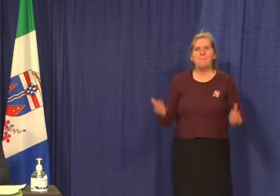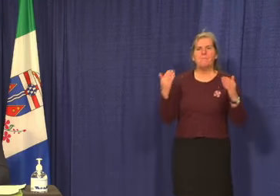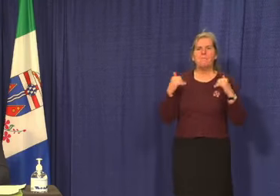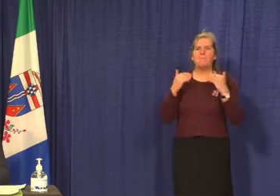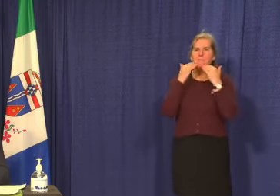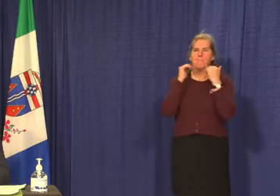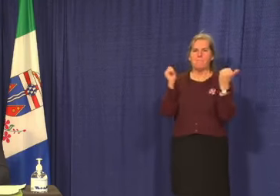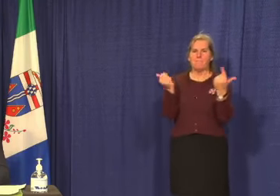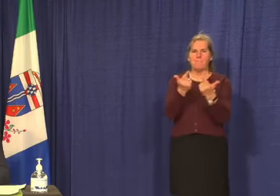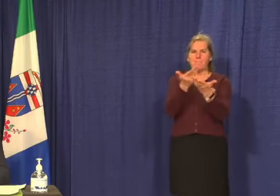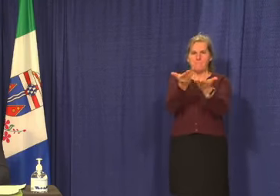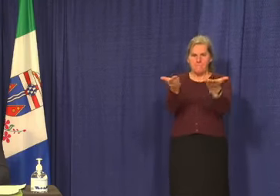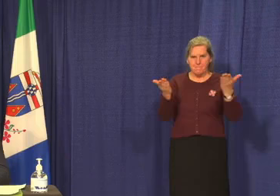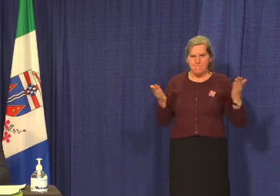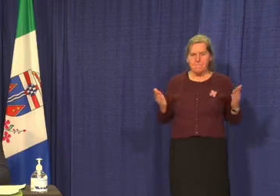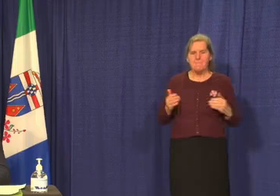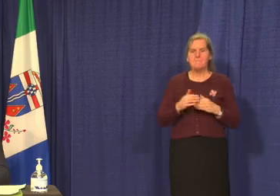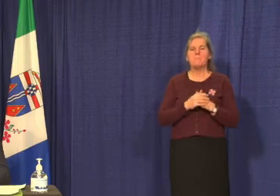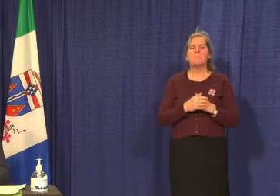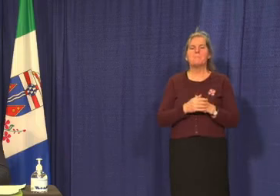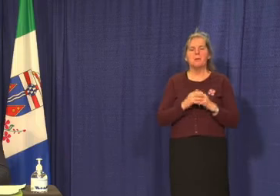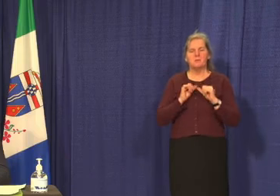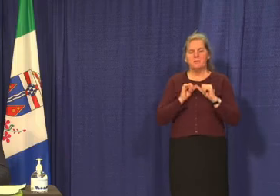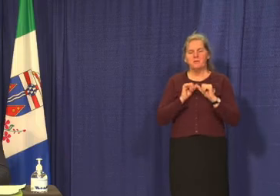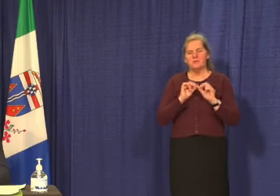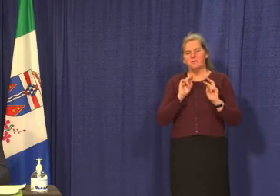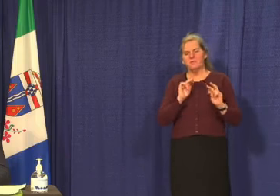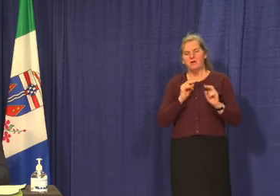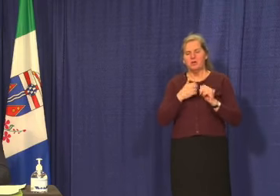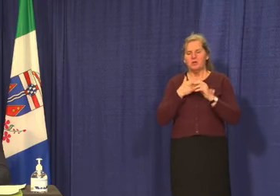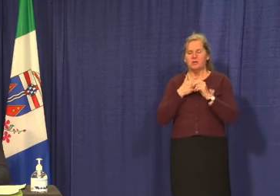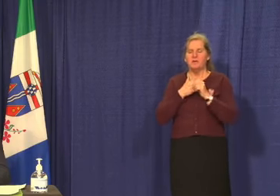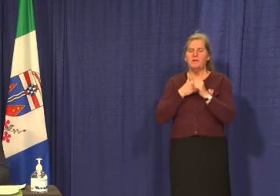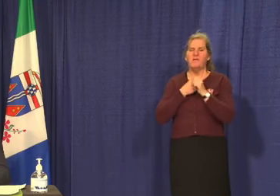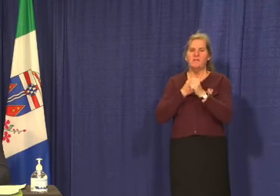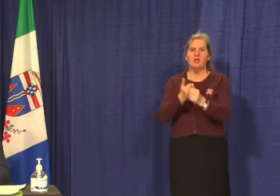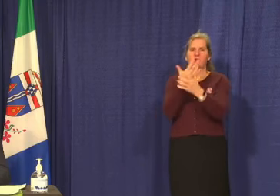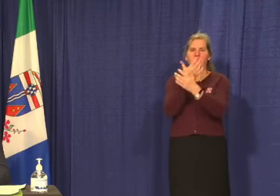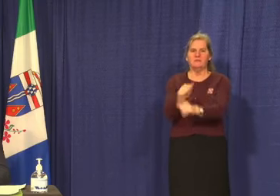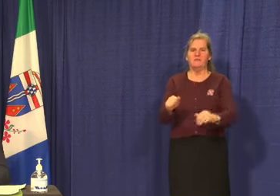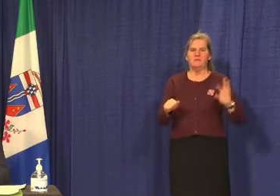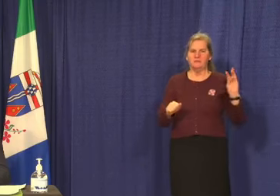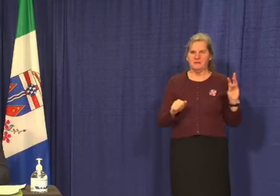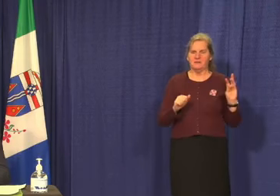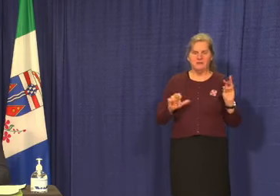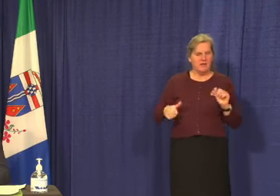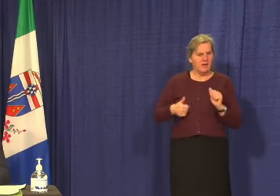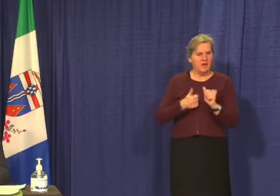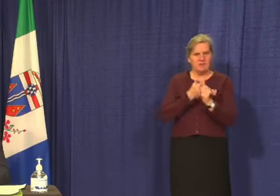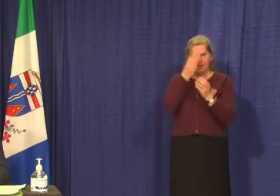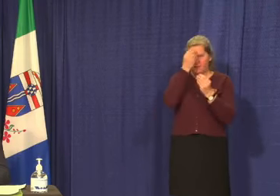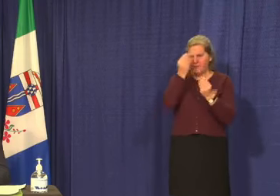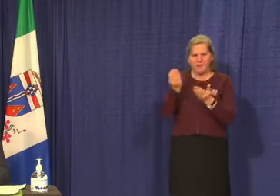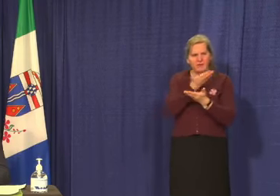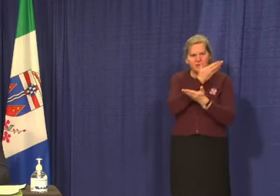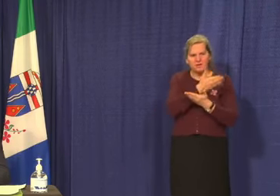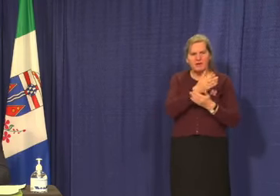FOR THEIR TIME TODAY. PLEASE CONTINUE TO FOLLOW THE SAFE SIX. STAY UP-TO-DATE ON INFORMATION AT YUKON.CA. OUR NEXT COVID-19 UPDATE WILL